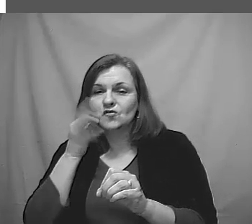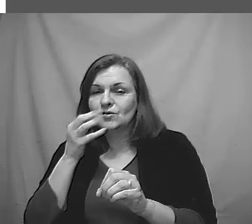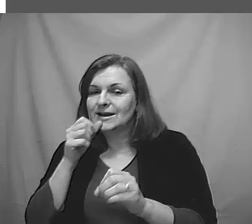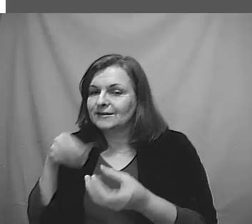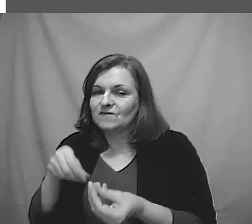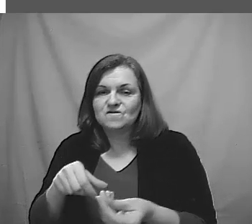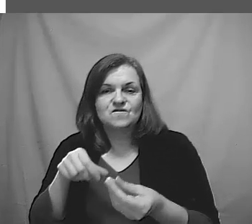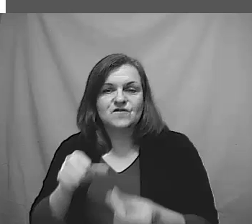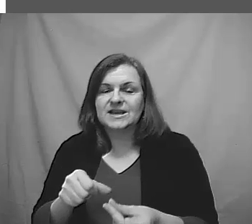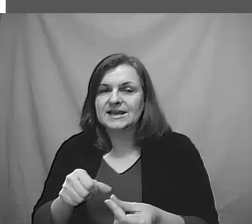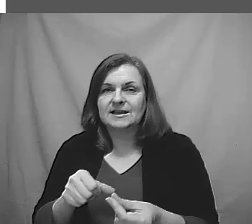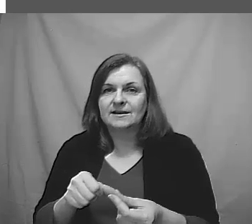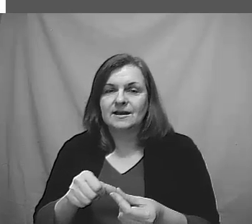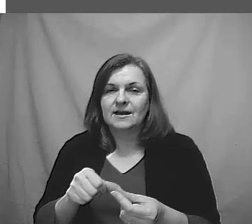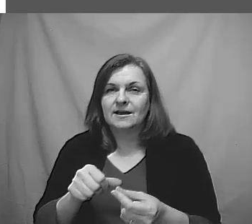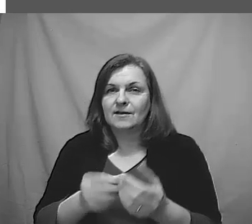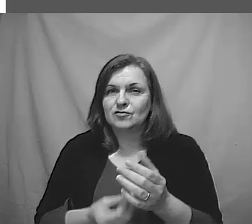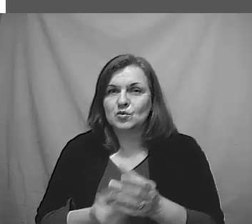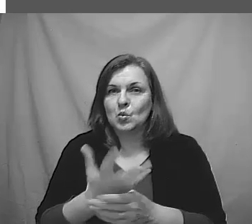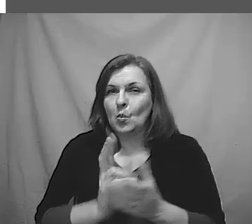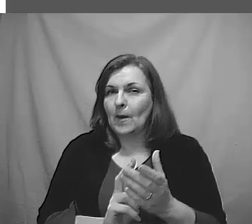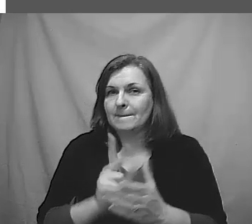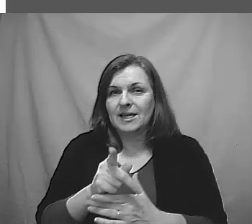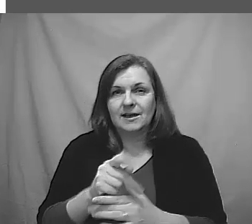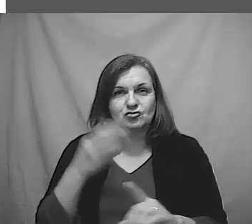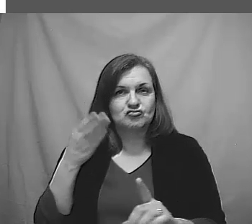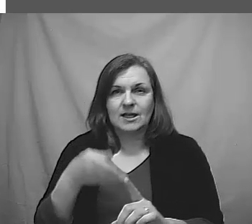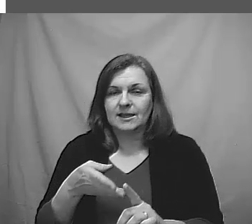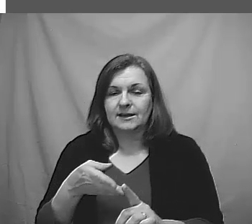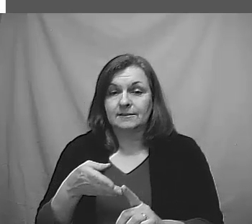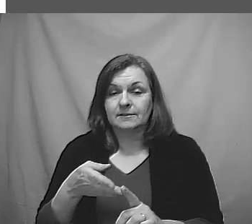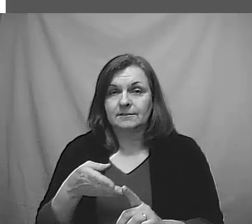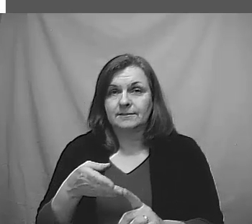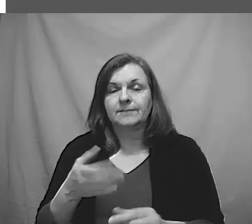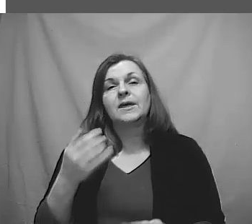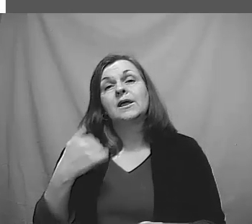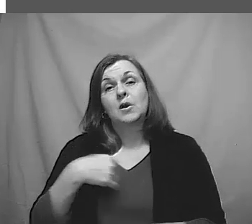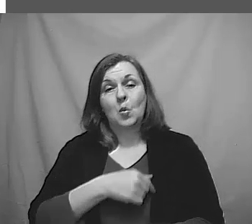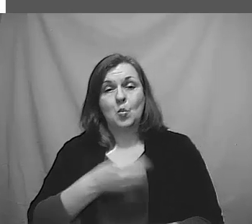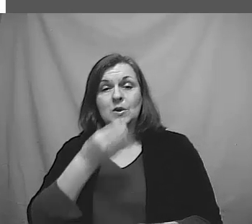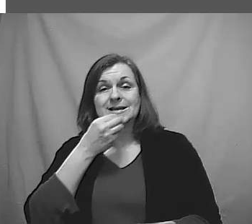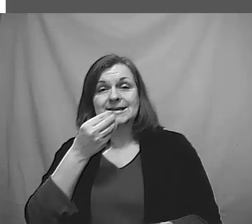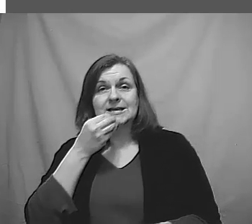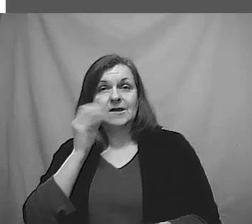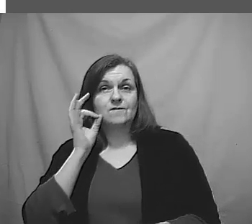directly -- now we eat the fruit